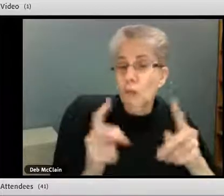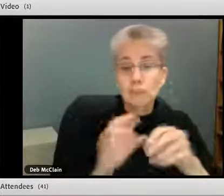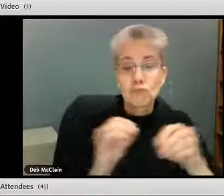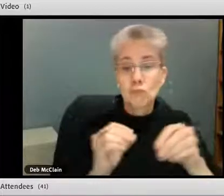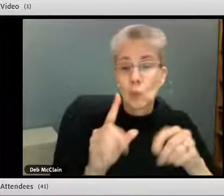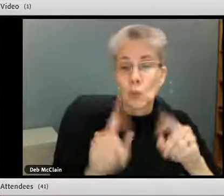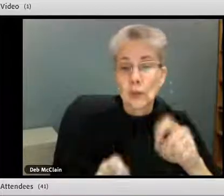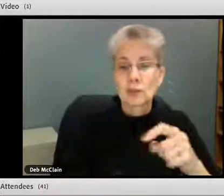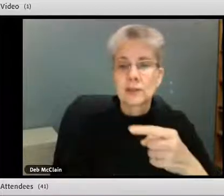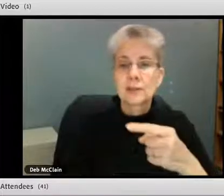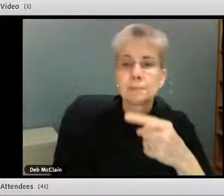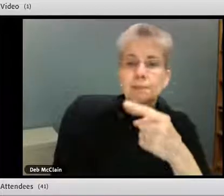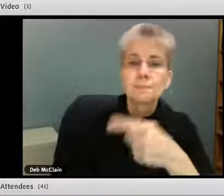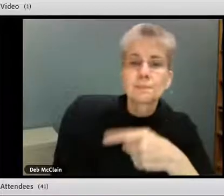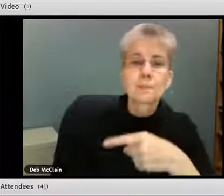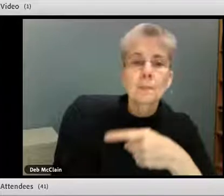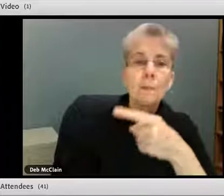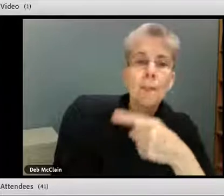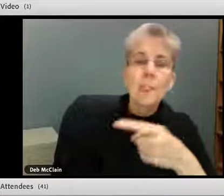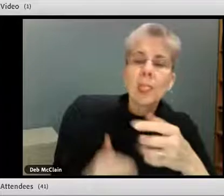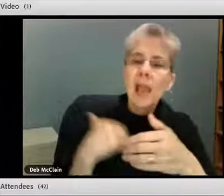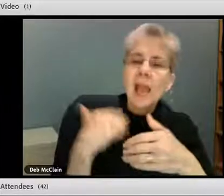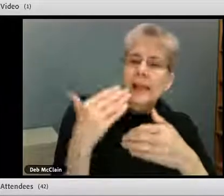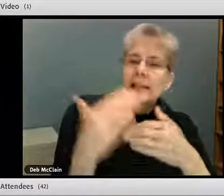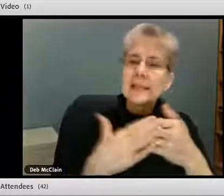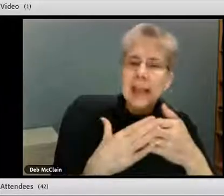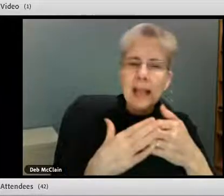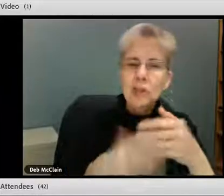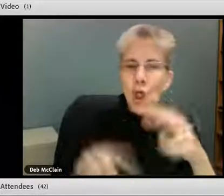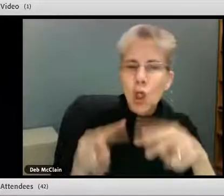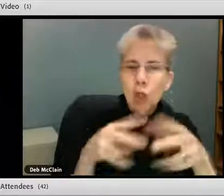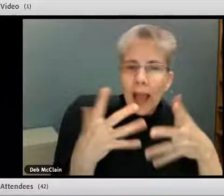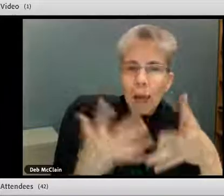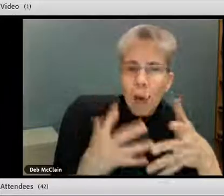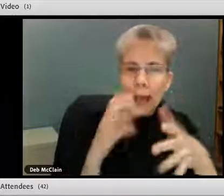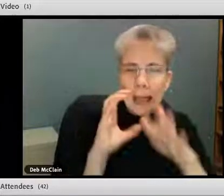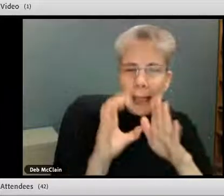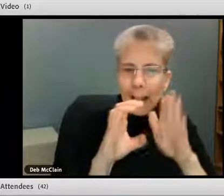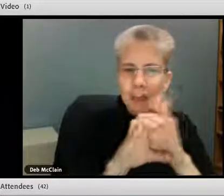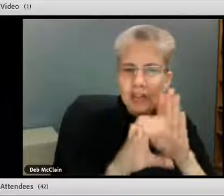So, the next thing you're gonna look at when you look at images is the size and the format.